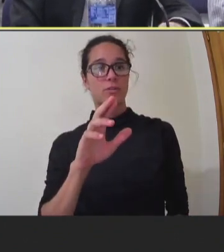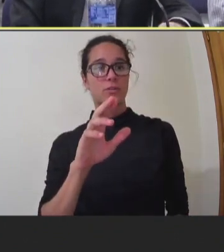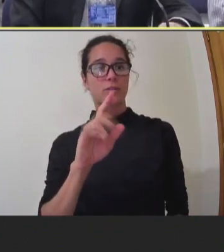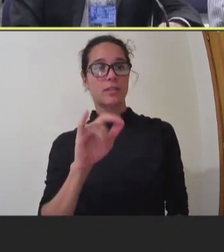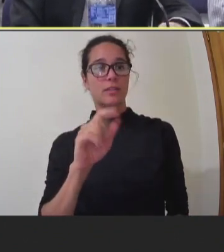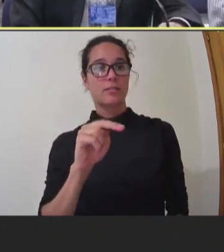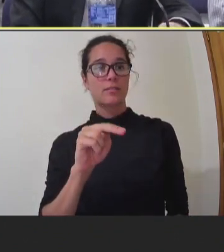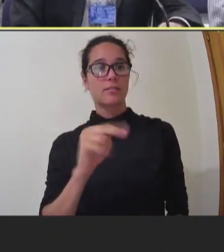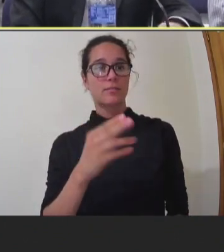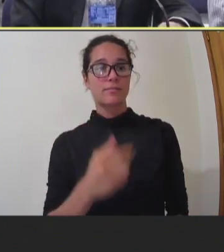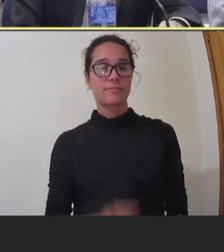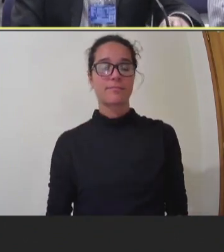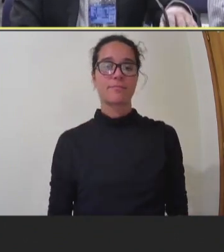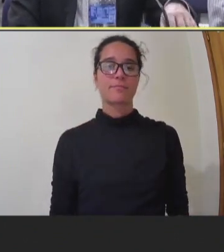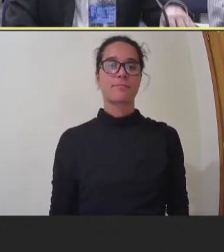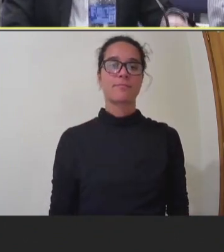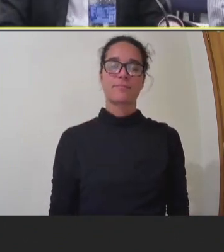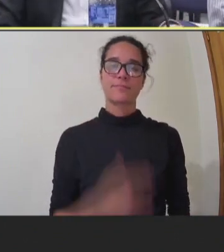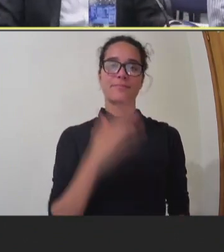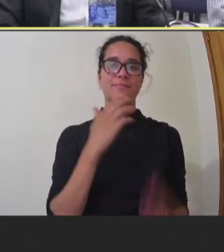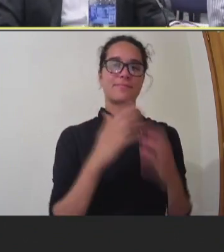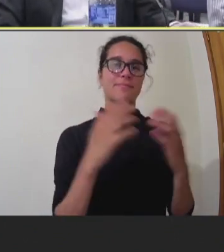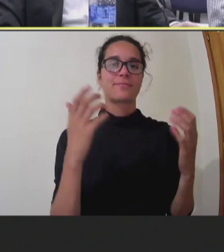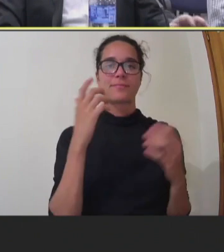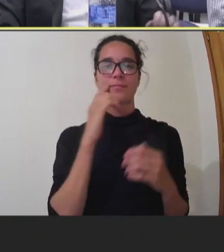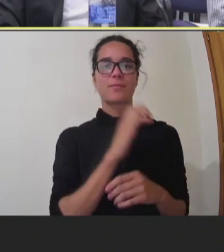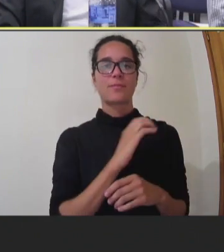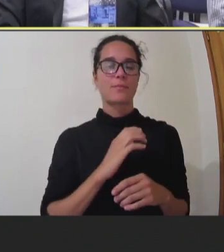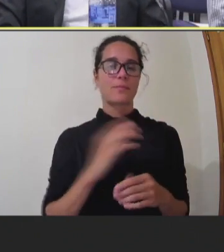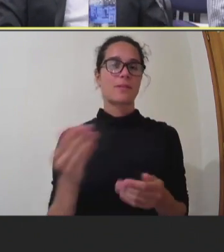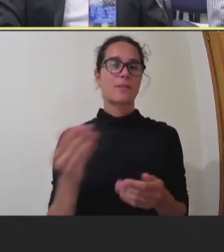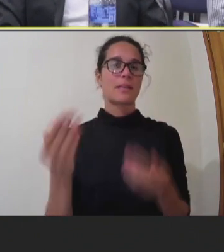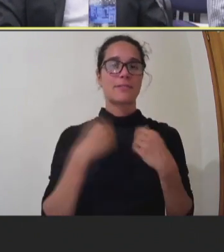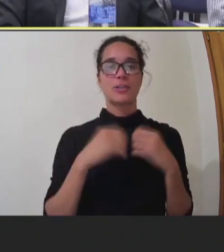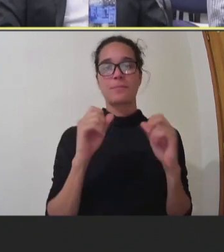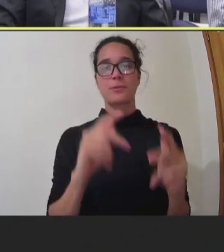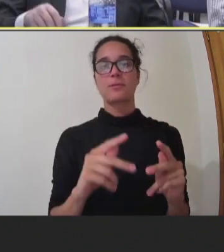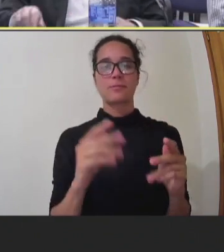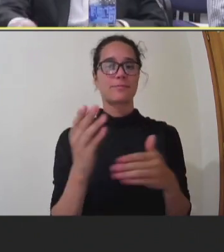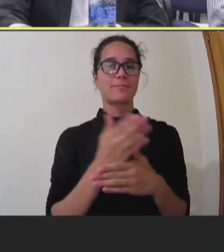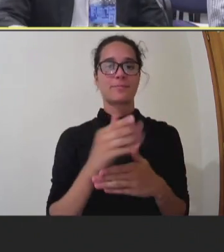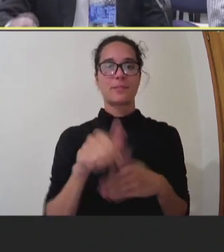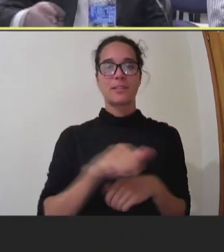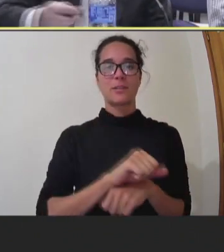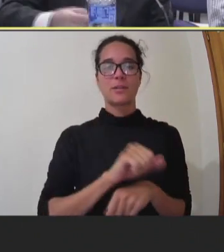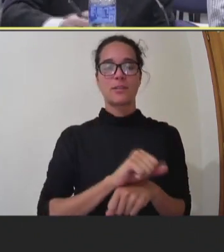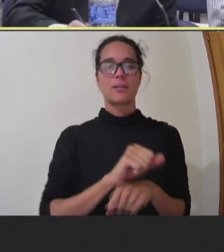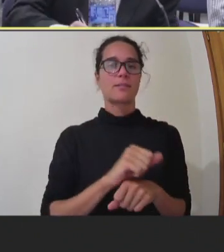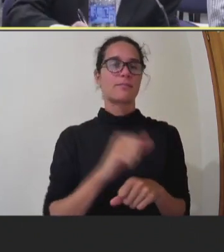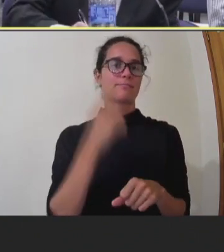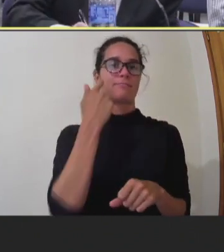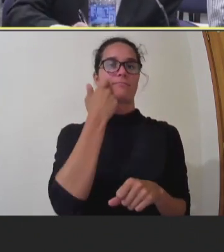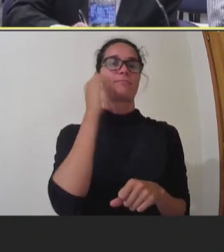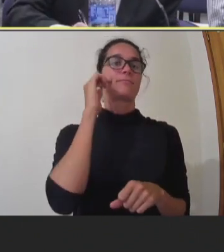Kiran Dhillon: Okay. Thank you very much to the committee for giving us the opportunity to share this work. And as you've heard from Dr. Disis, cancer vaccines are here and